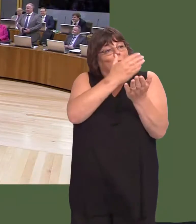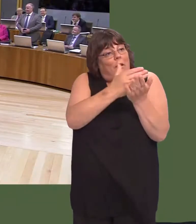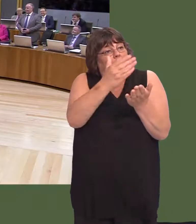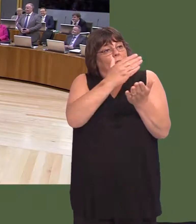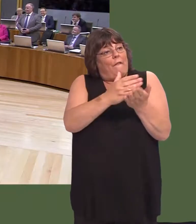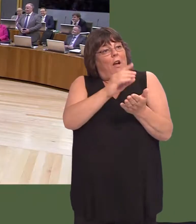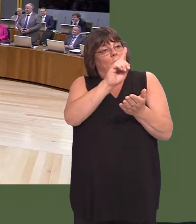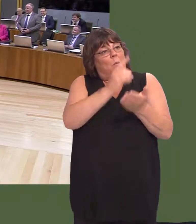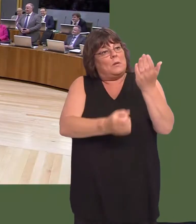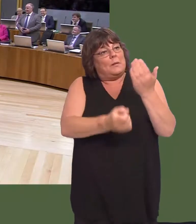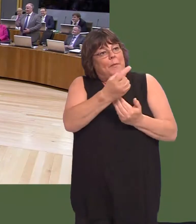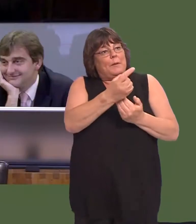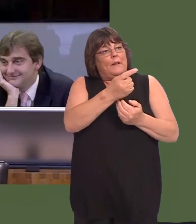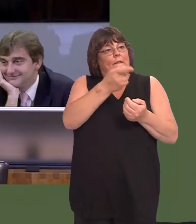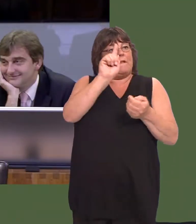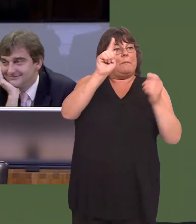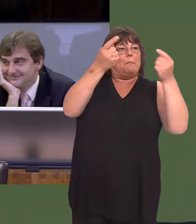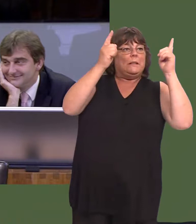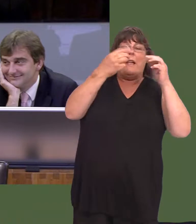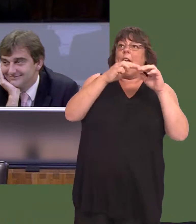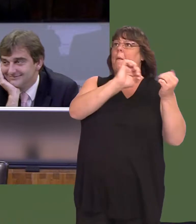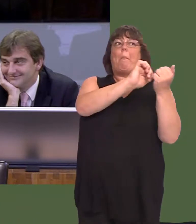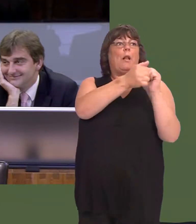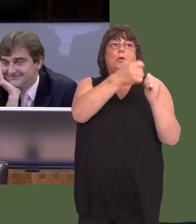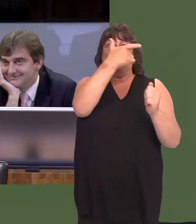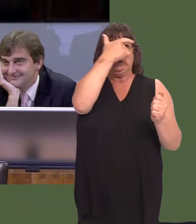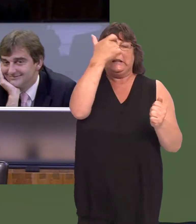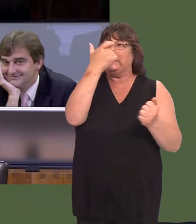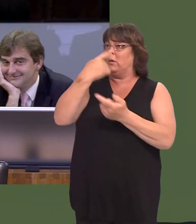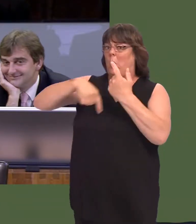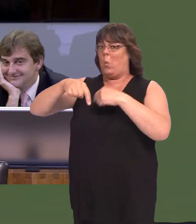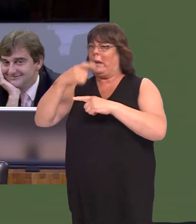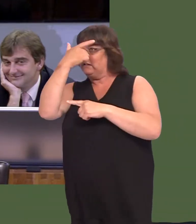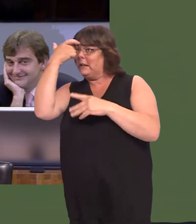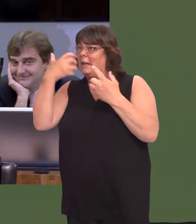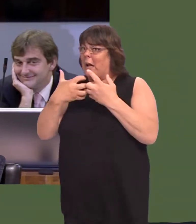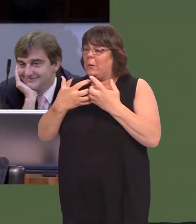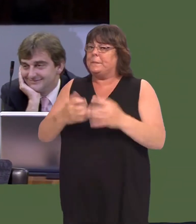to the position, First Minister, because if your partners donít understand it, what hope has anyone else got to understand it? Andrew R.T.